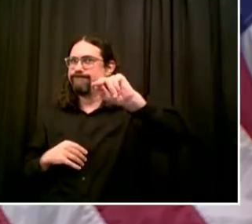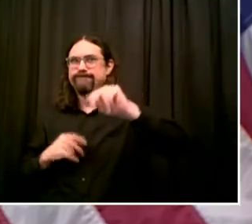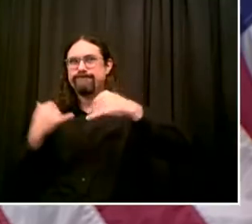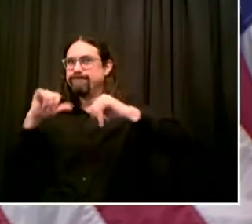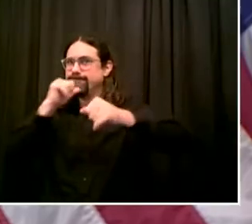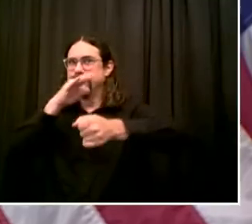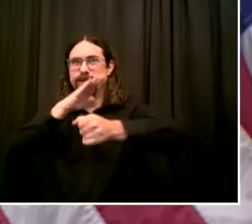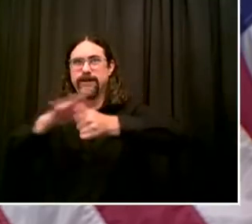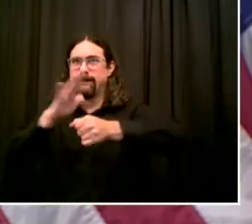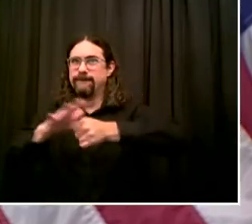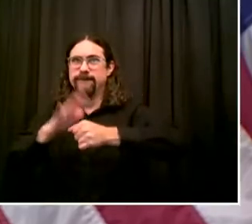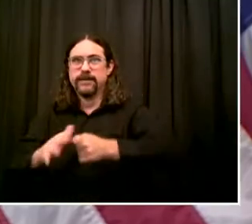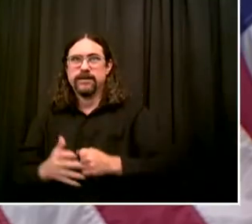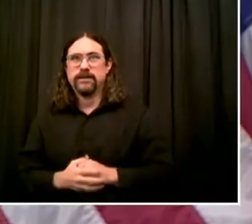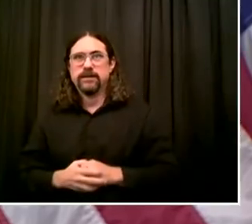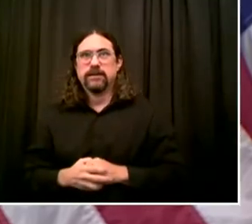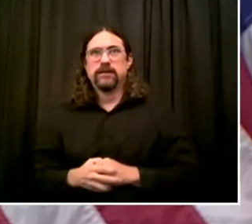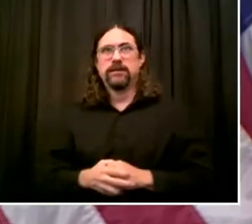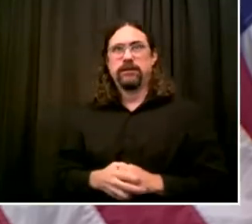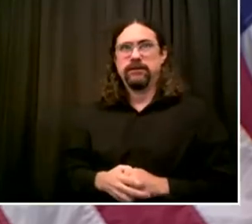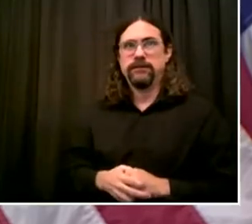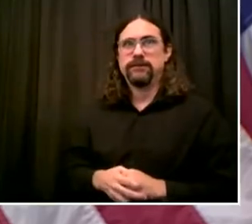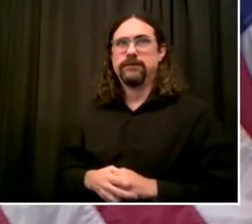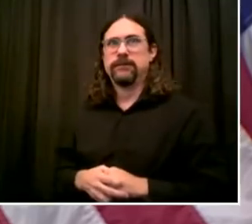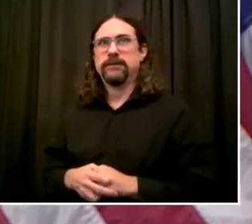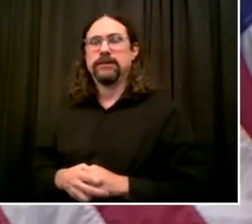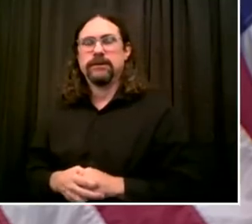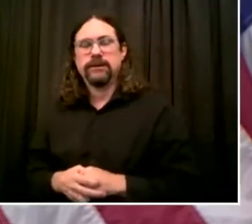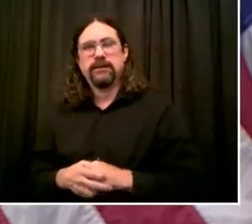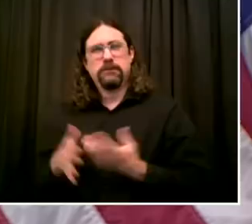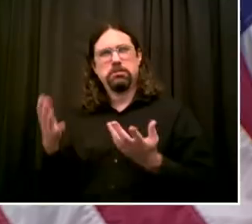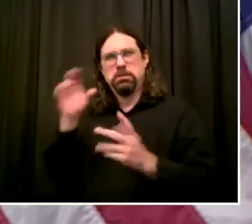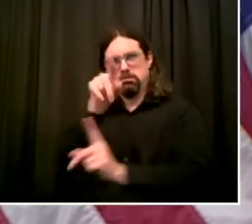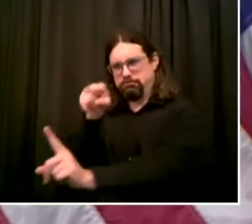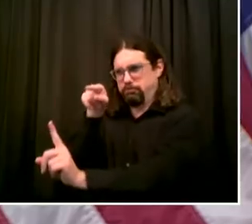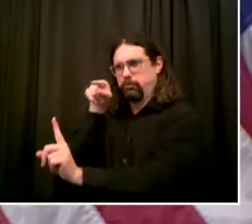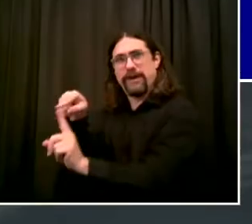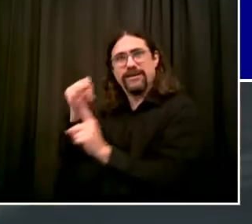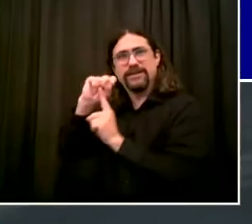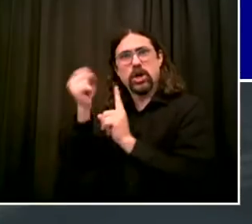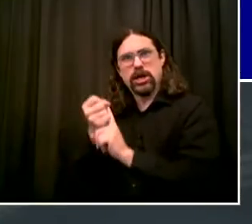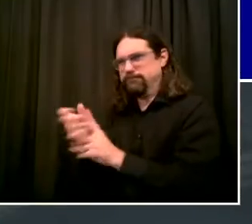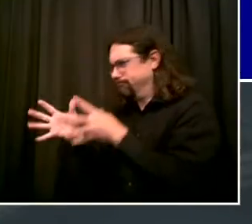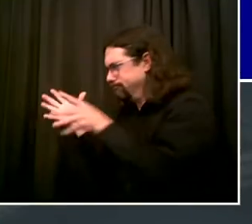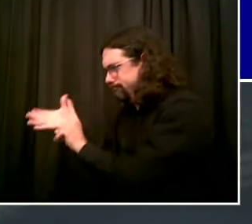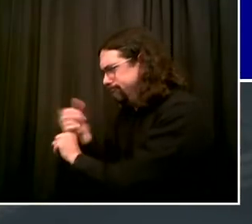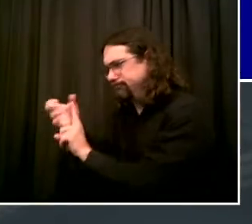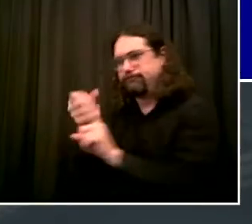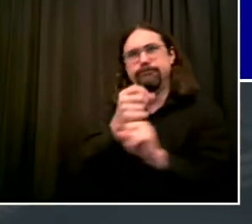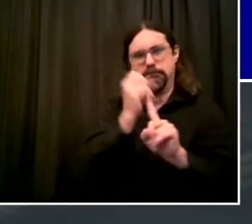WE CAN MAKE THE CHANGES